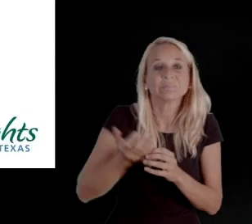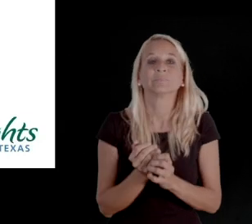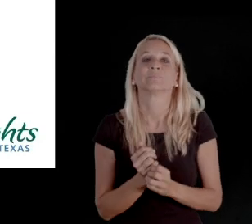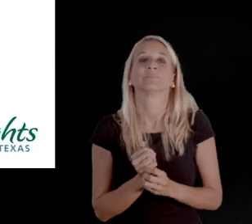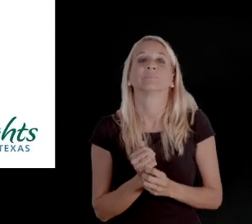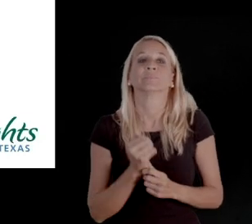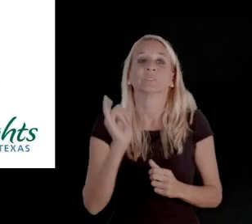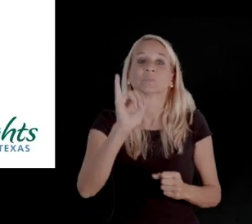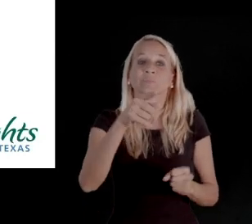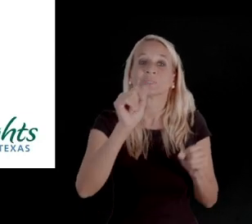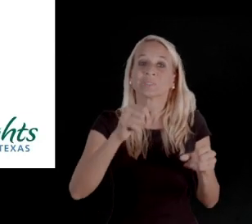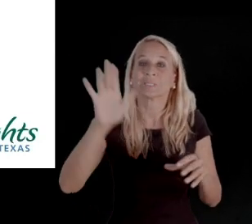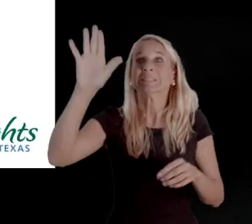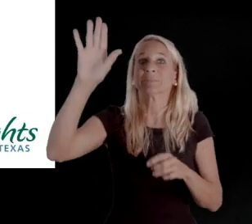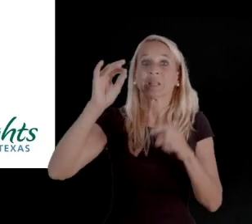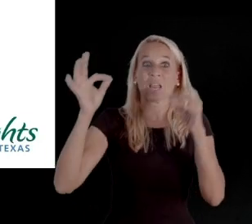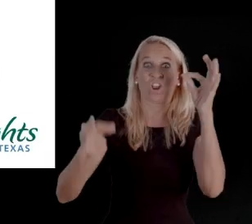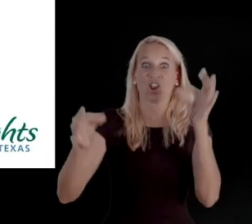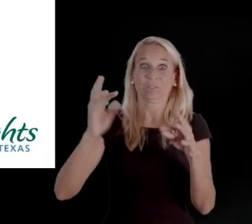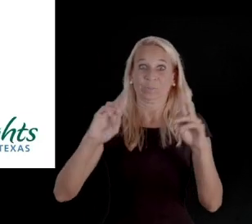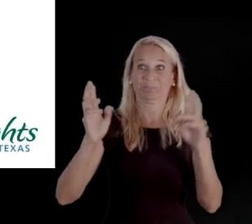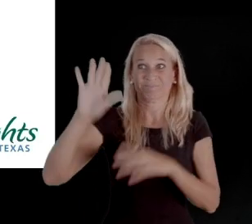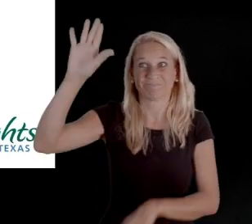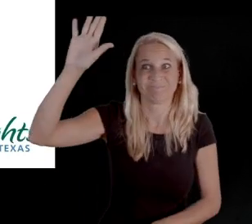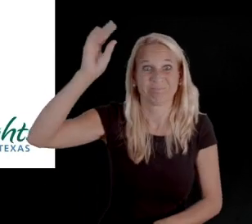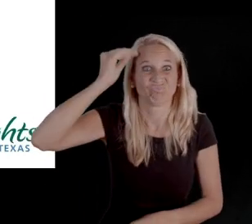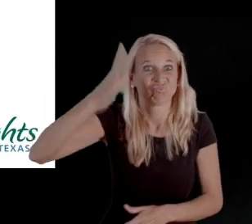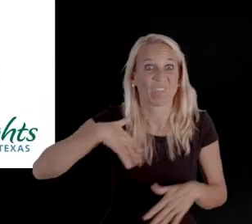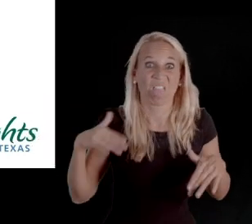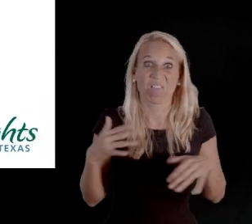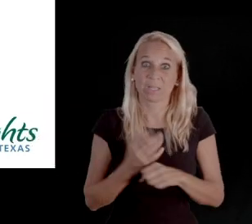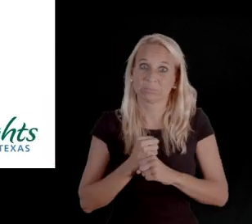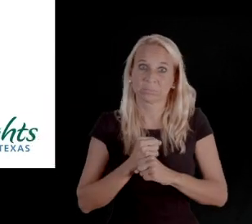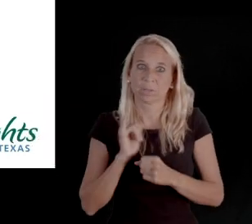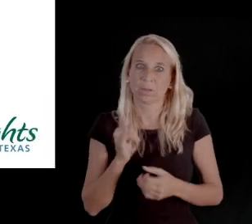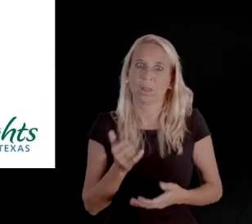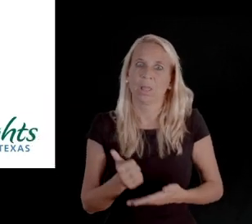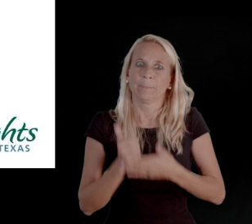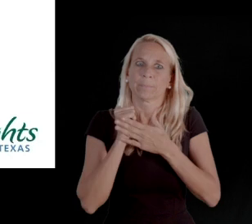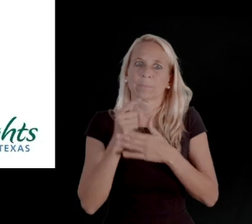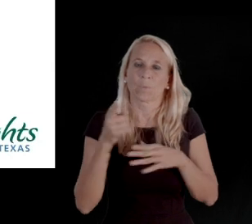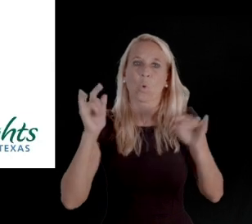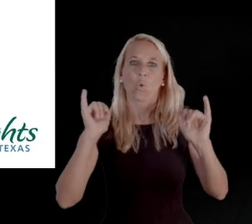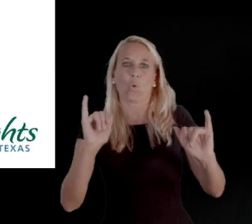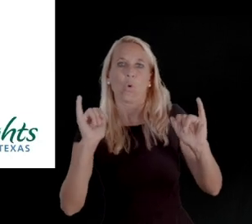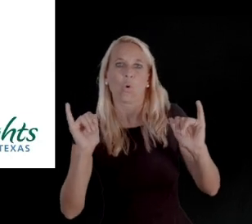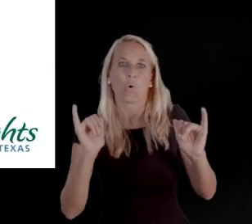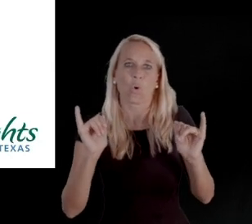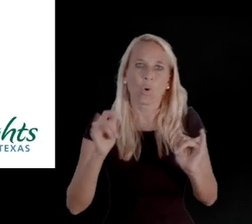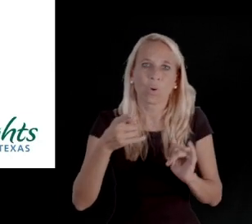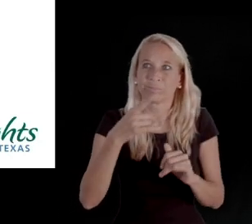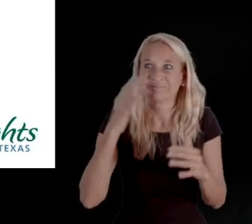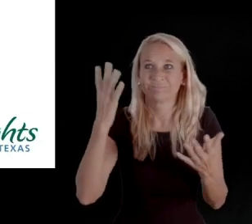You can also bring it up at the hearing that you didn't receive it, but it helps to receive it or to request it ahead of time if you haven't automatically received it.